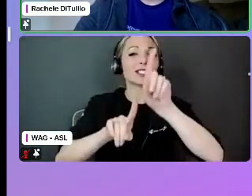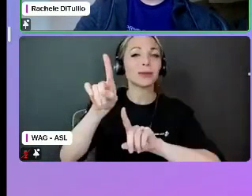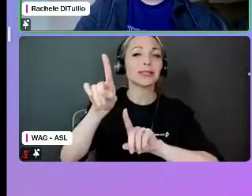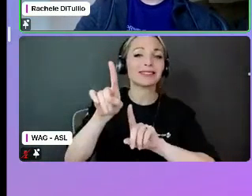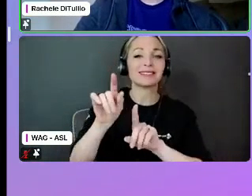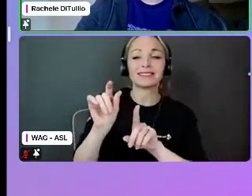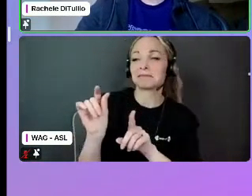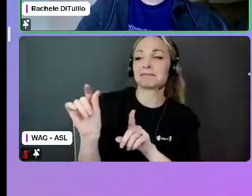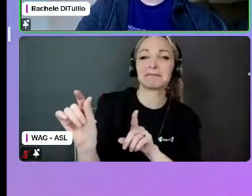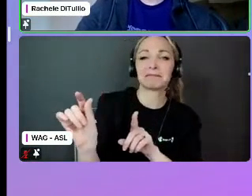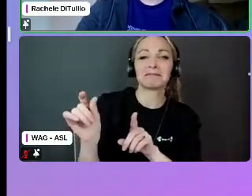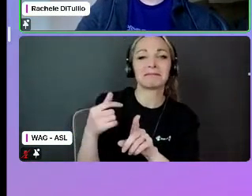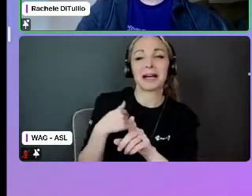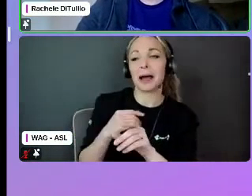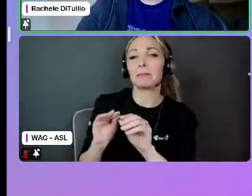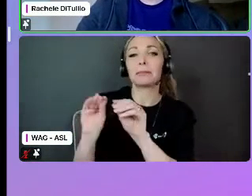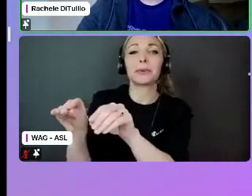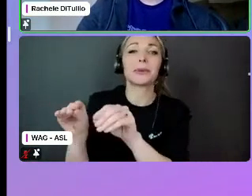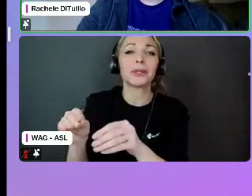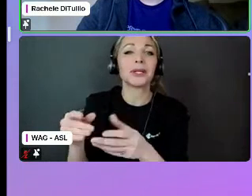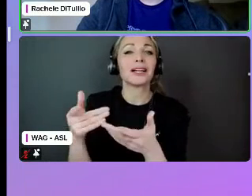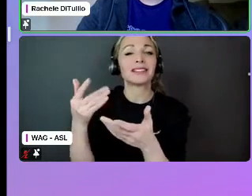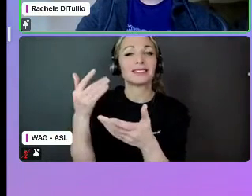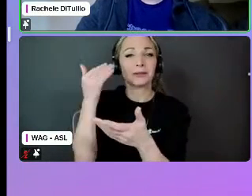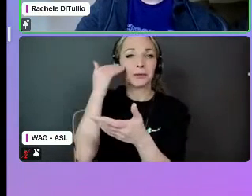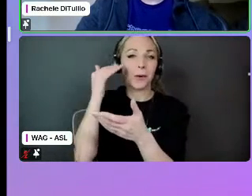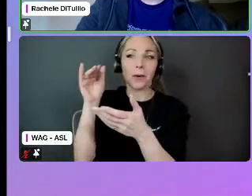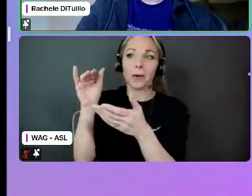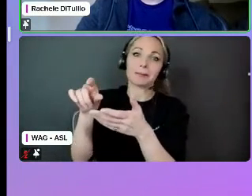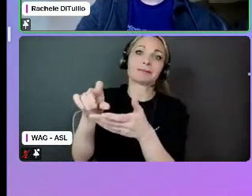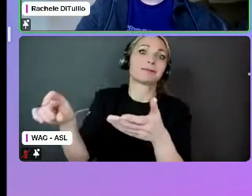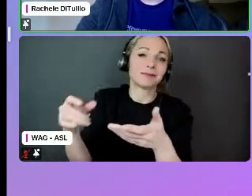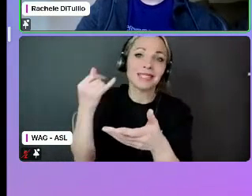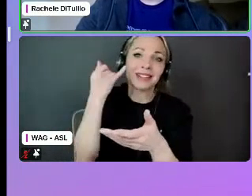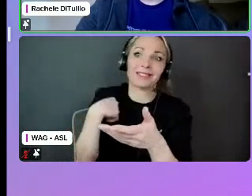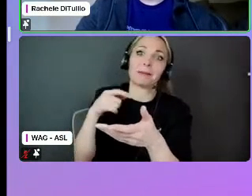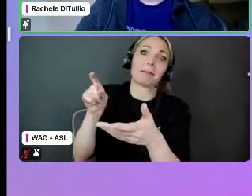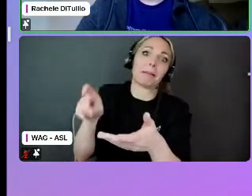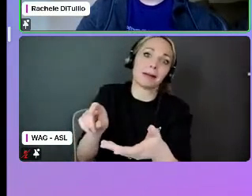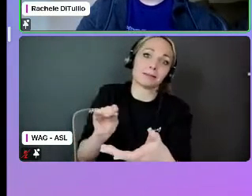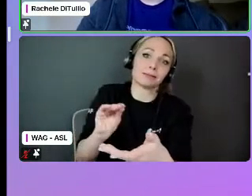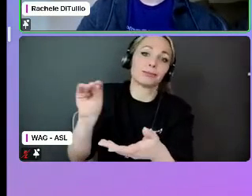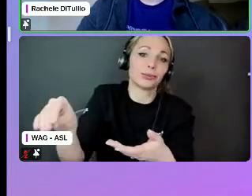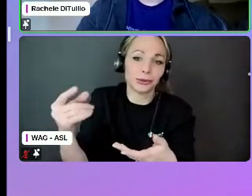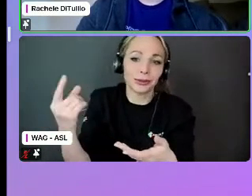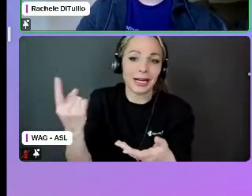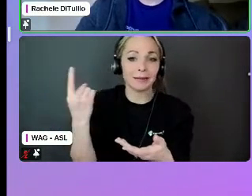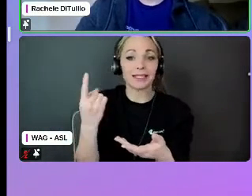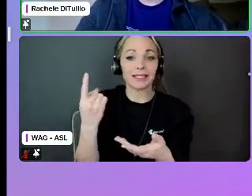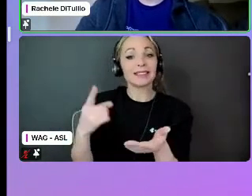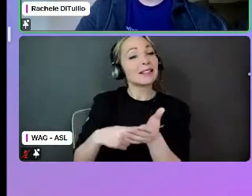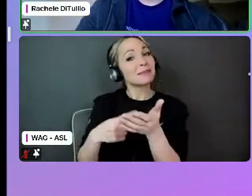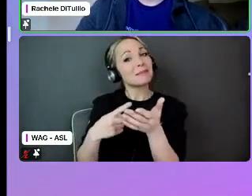In my form example, I've used an asterisk because it is still a common way of denoting a form field, but I include